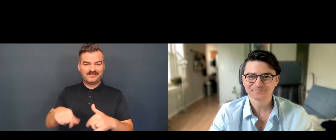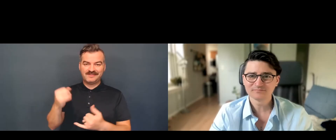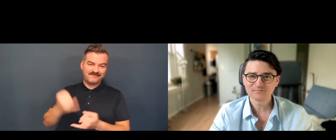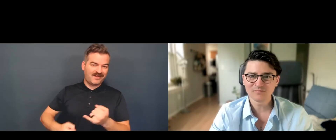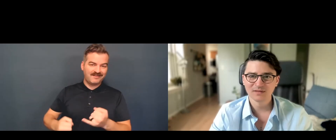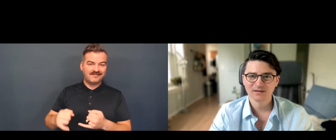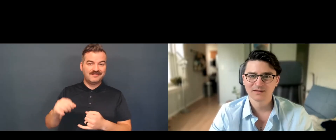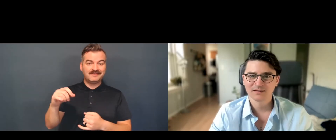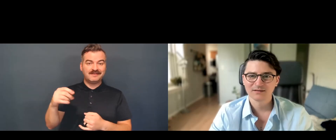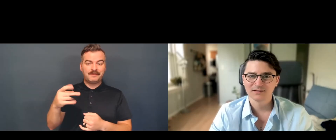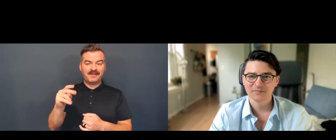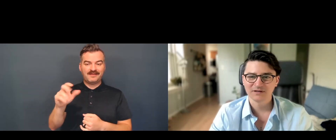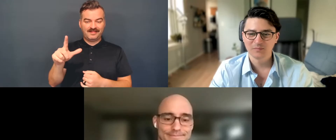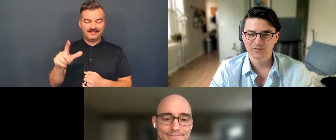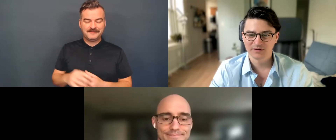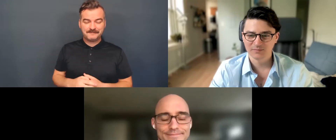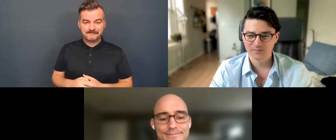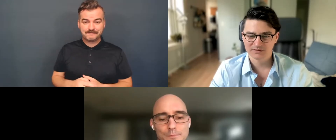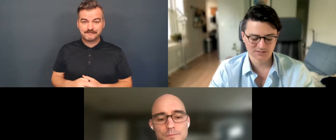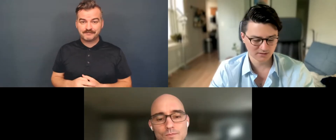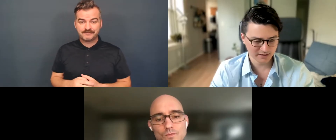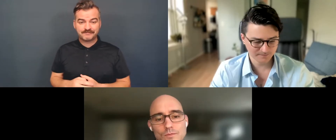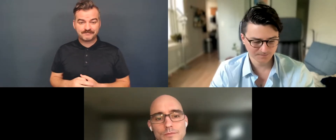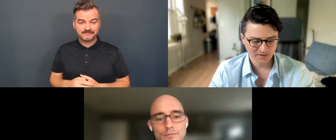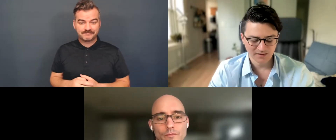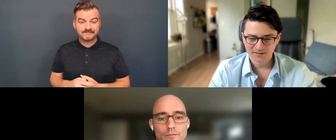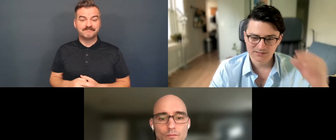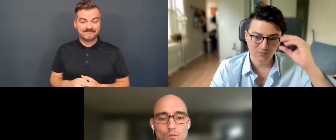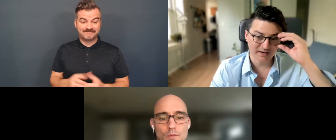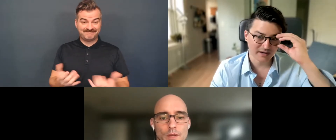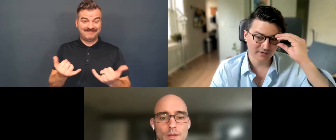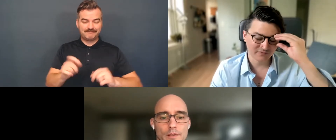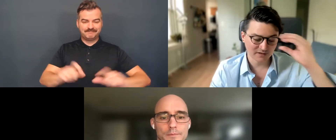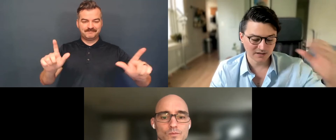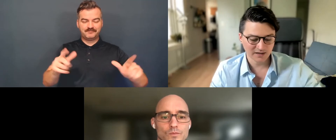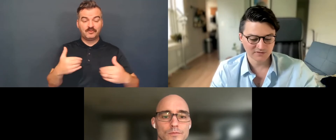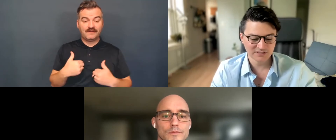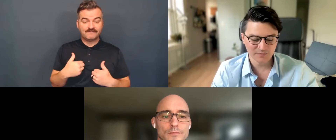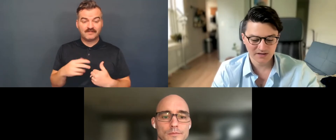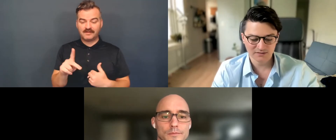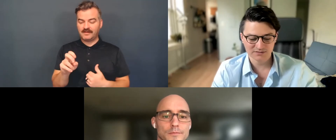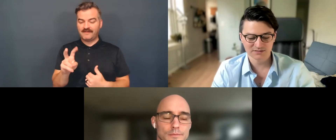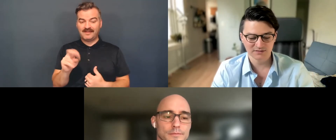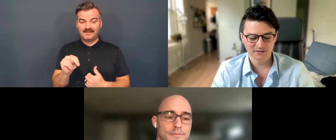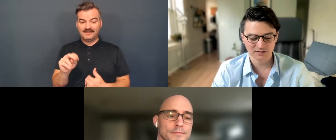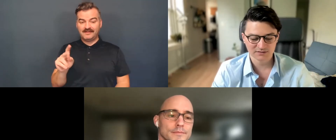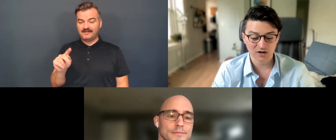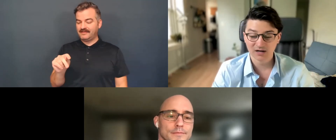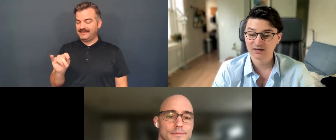16:12:21 Let me put him up on screen. 16:12:23 So we have, Kevin Tim pave his talk